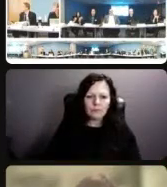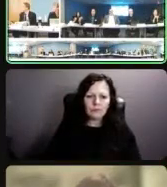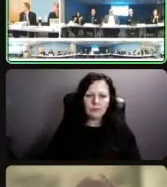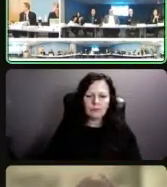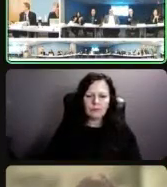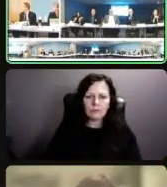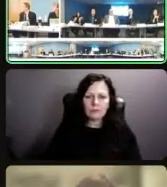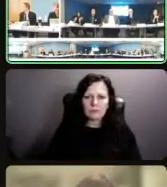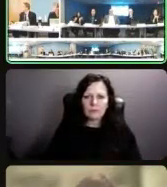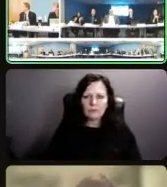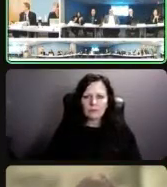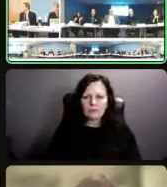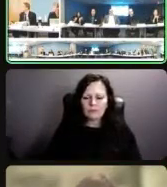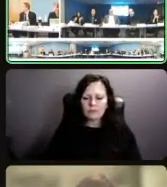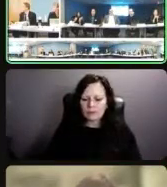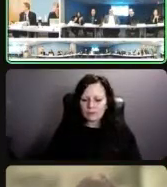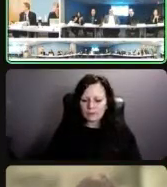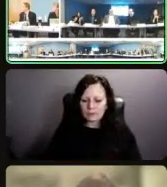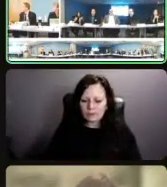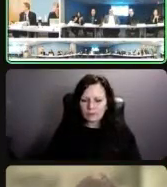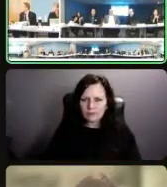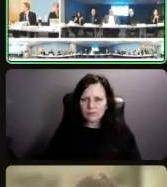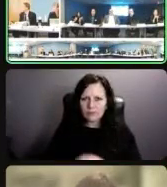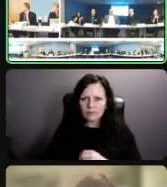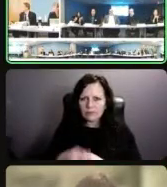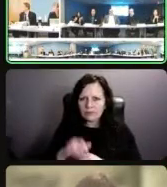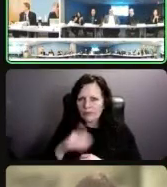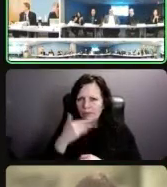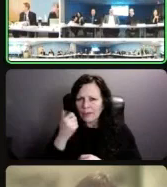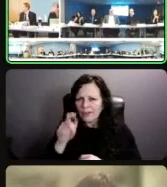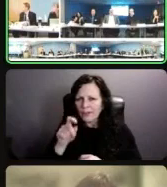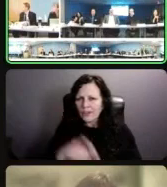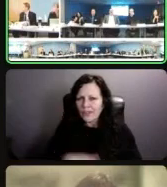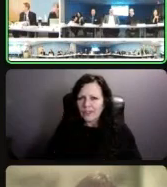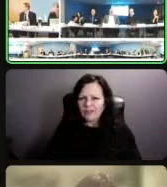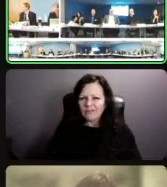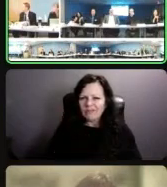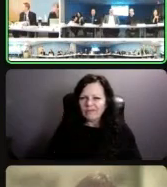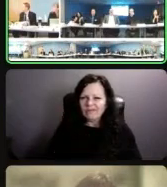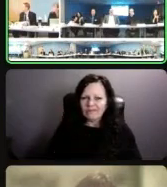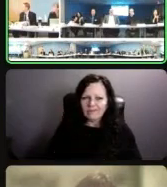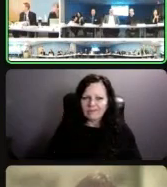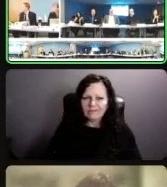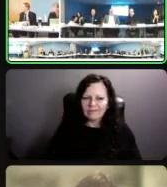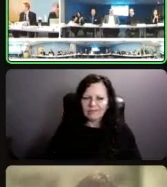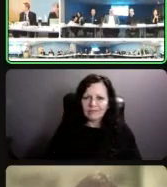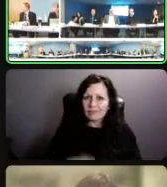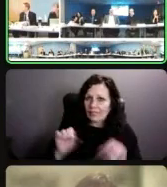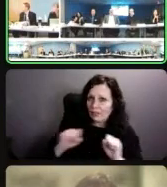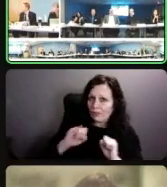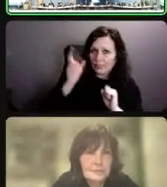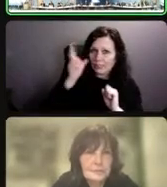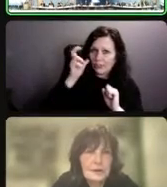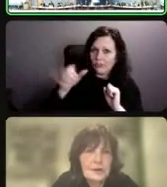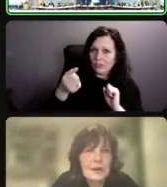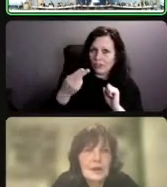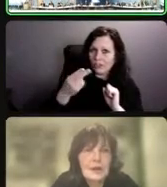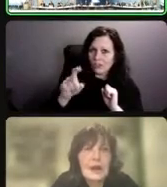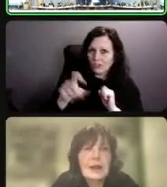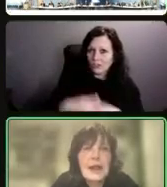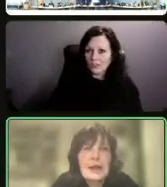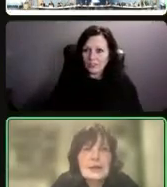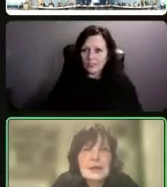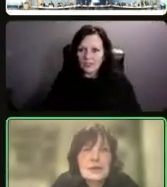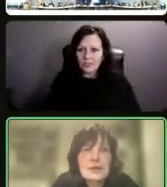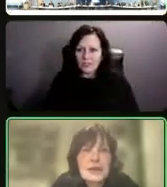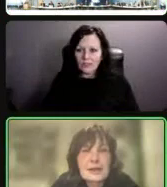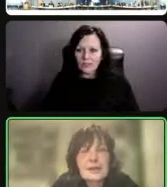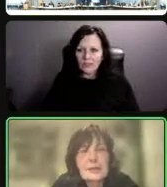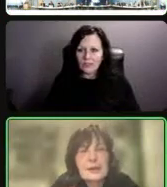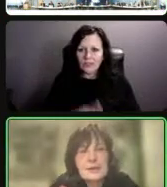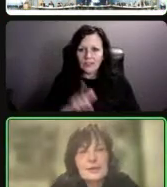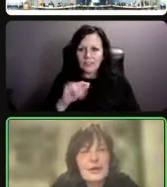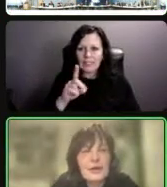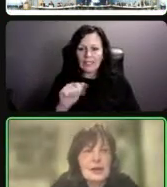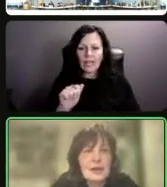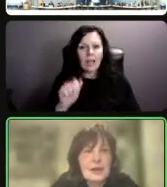BUT JOSH WAS CUTTING IN AND